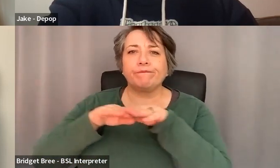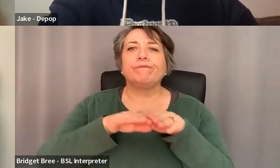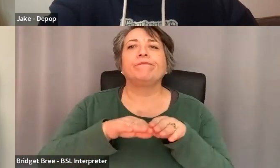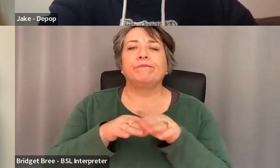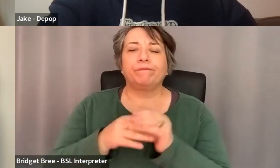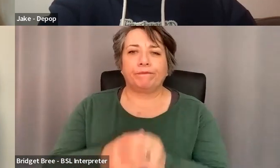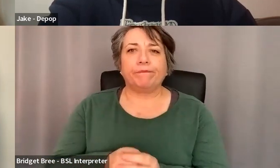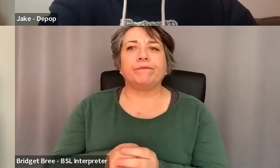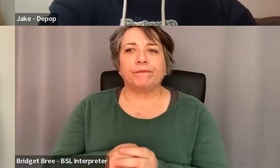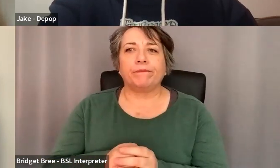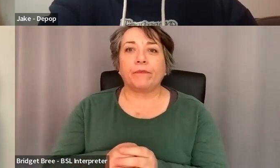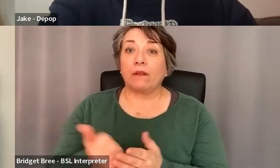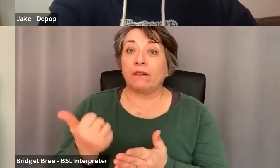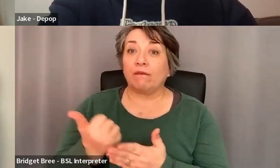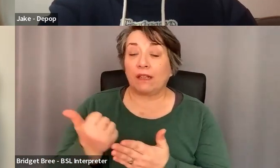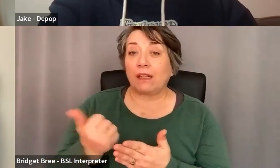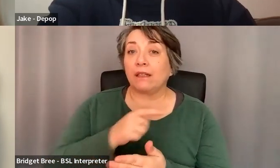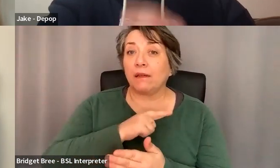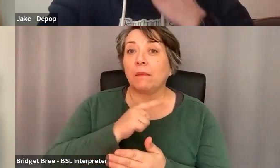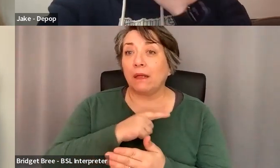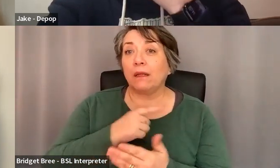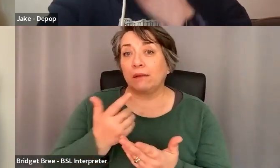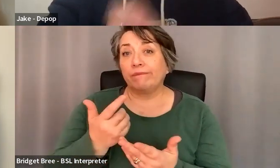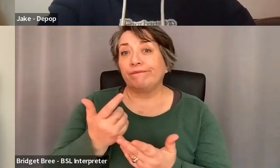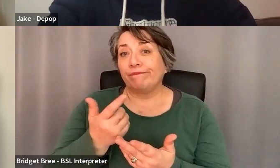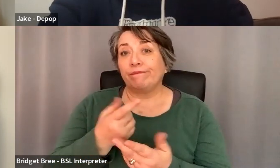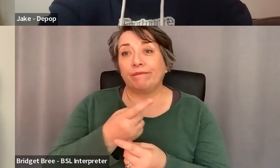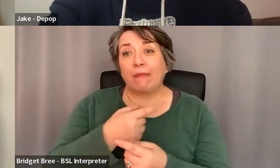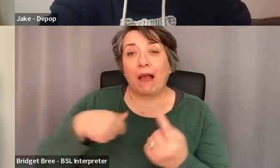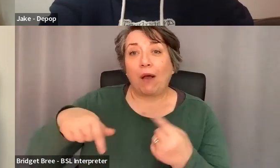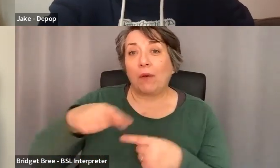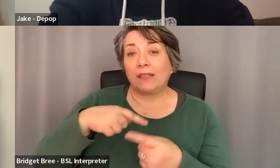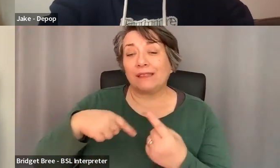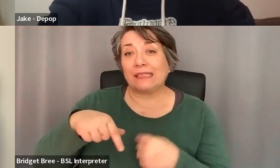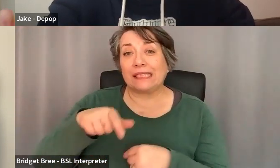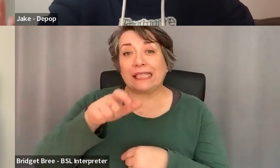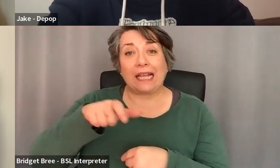And fantastic cause. I know that a lot of you know candidates, you know the from past